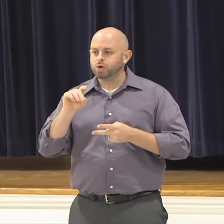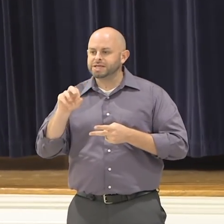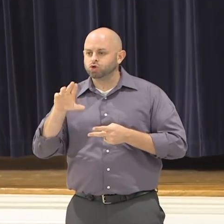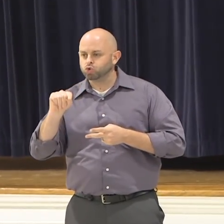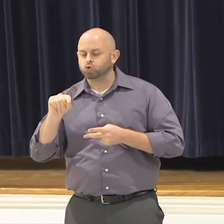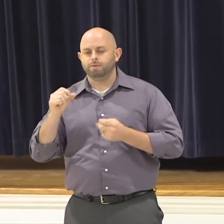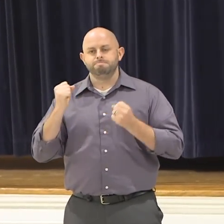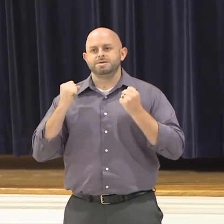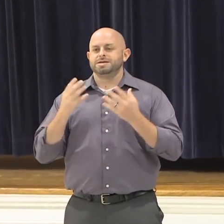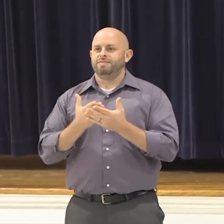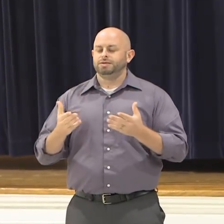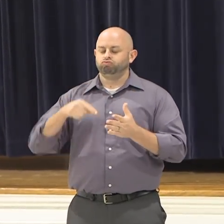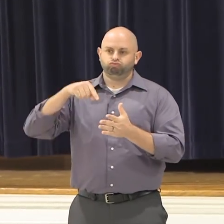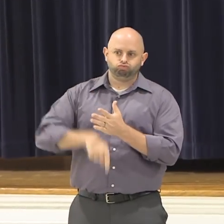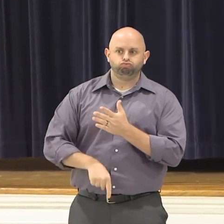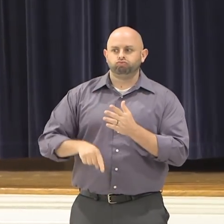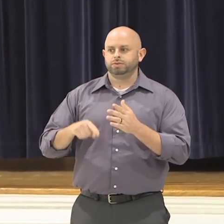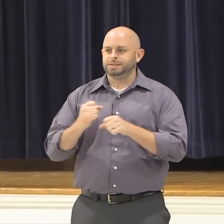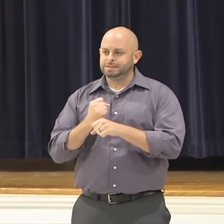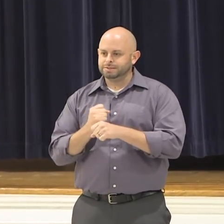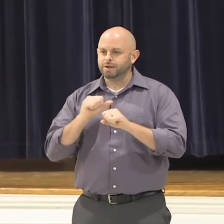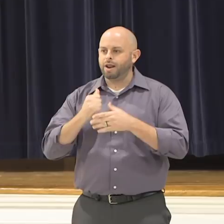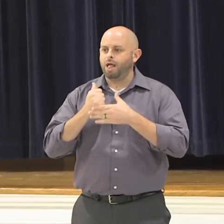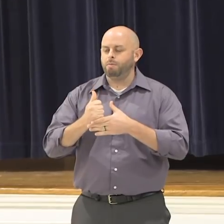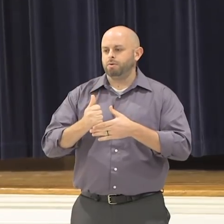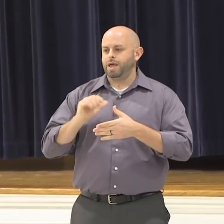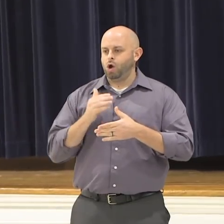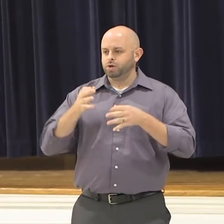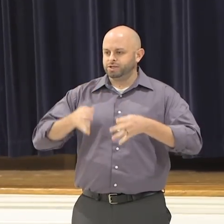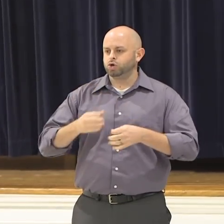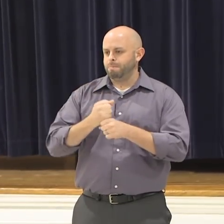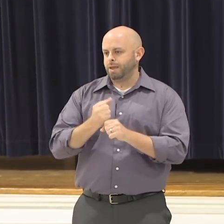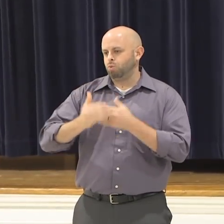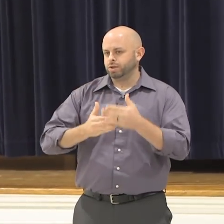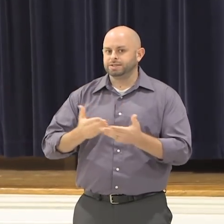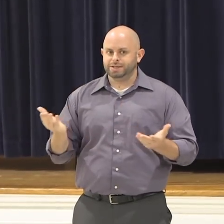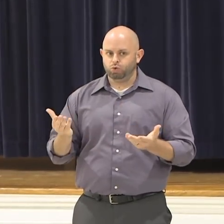interesting two statistics that can help drive our our decision-making here okay